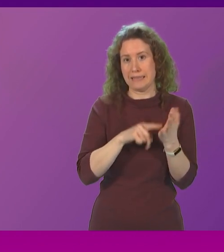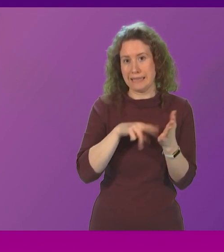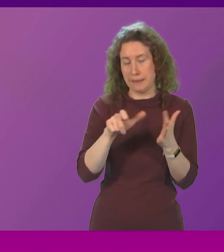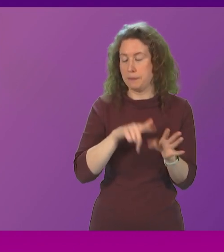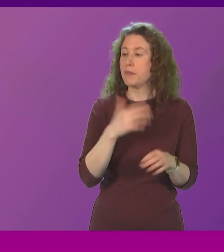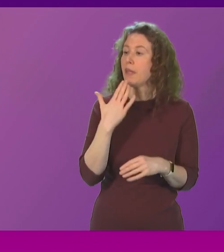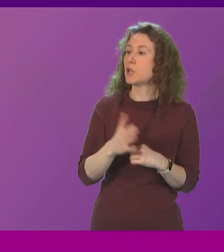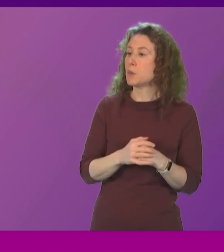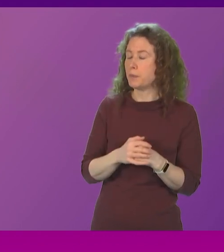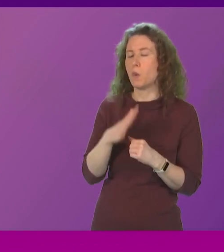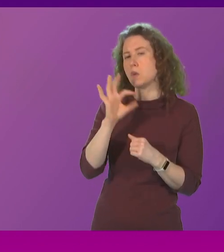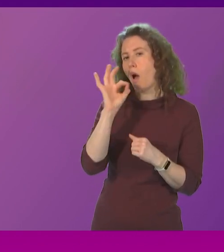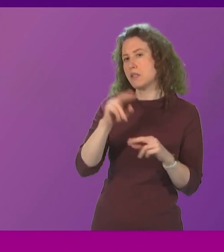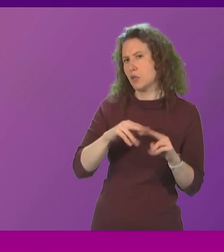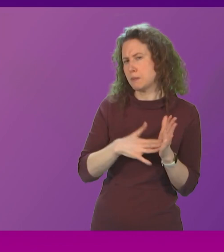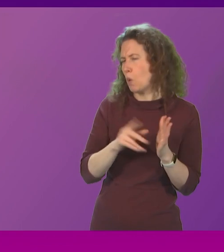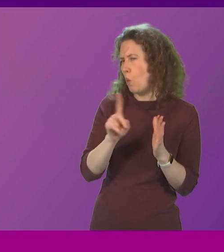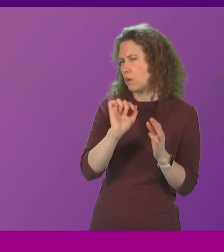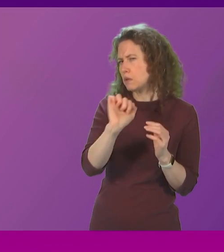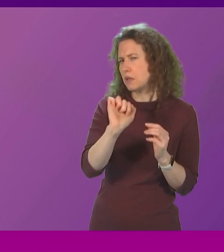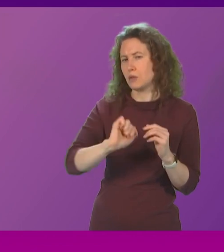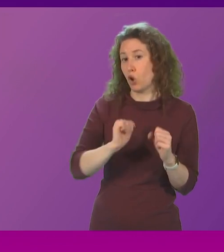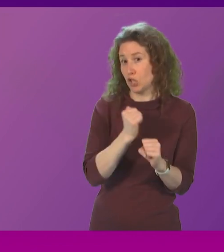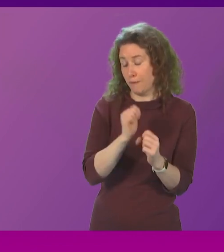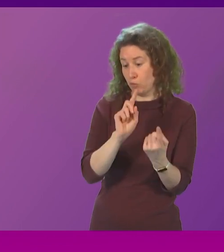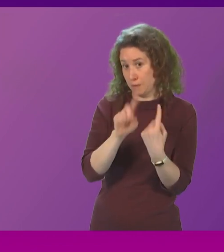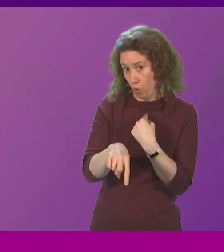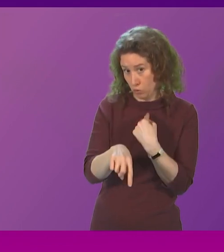To ask the First Minister what the Scottish Government’s response is to the poverty